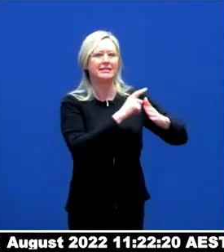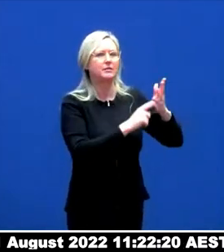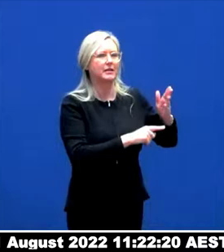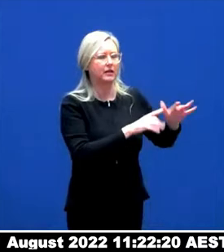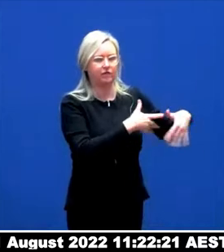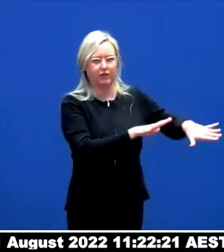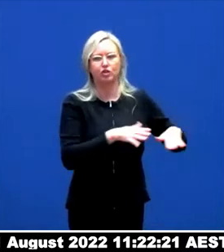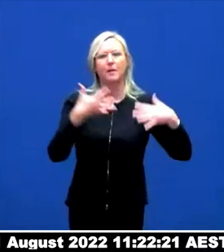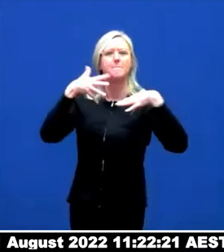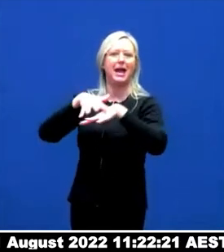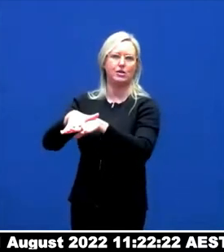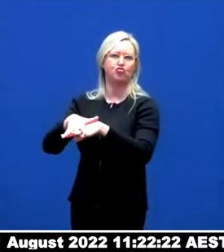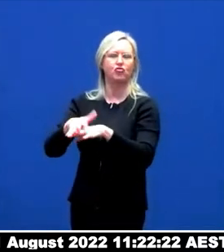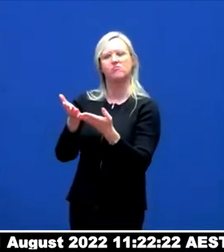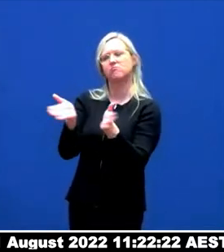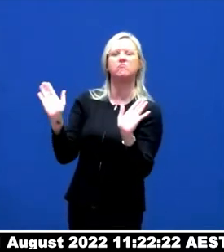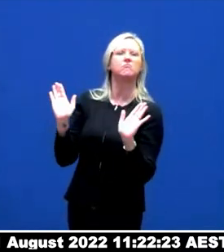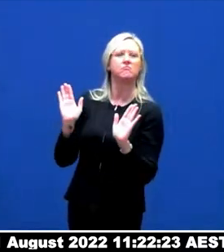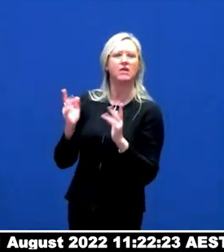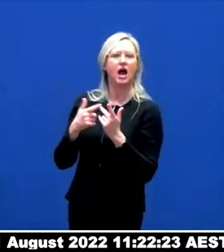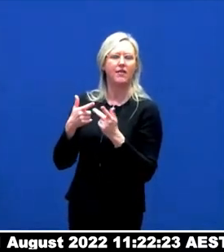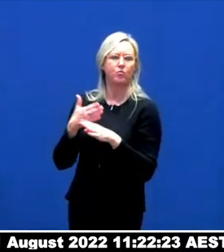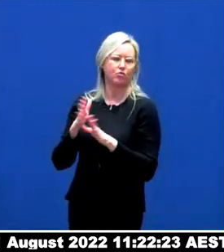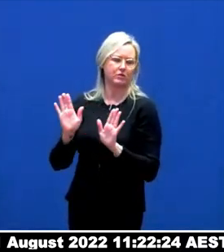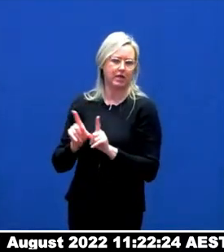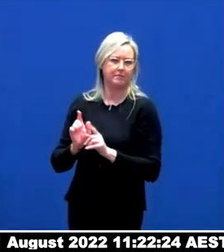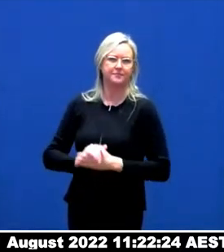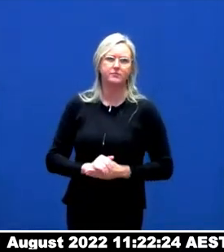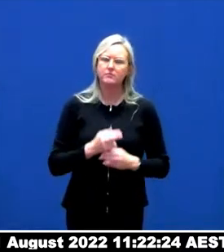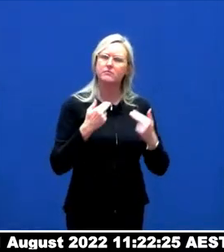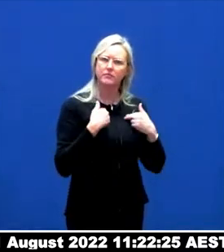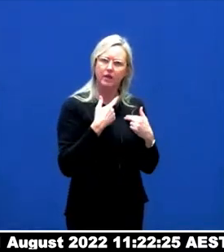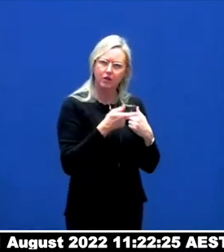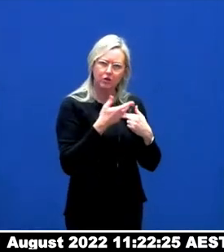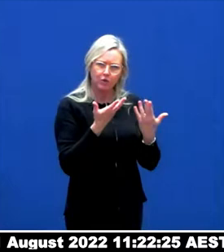So back to the mainstream. Yeah. MS EASTMAN: Have you got any thoughts or ideas that you want to tell the